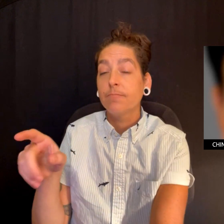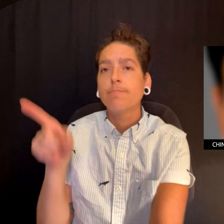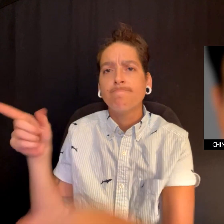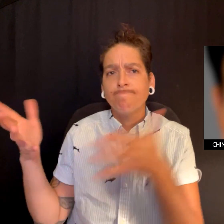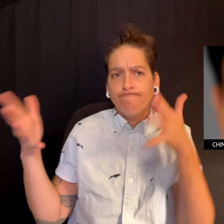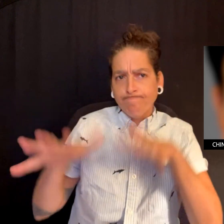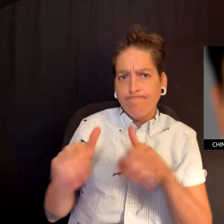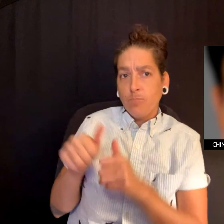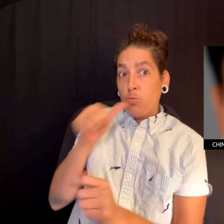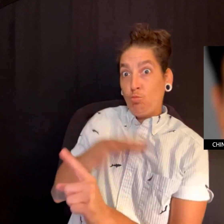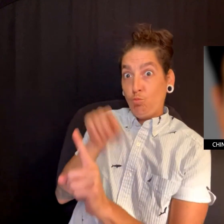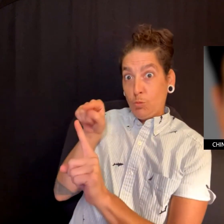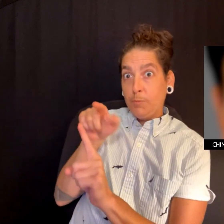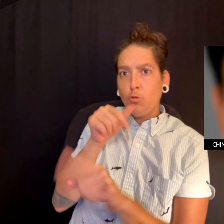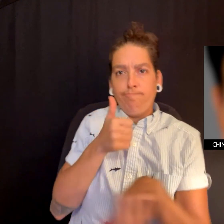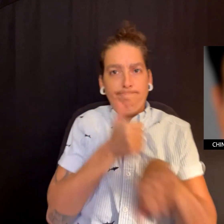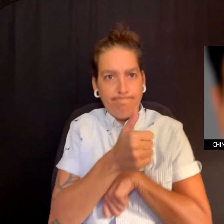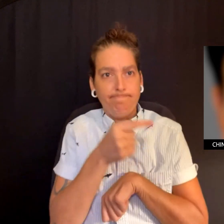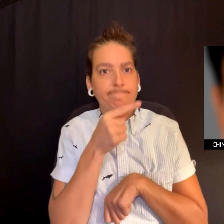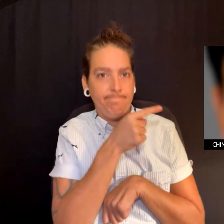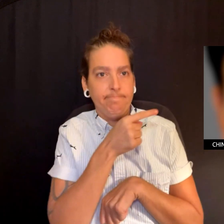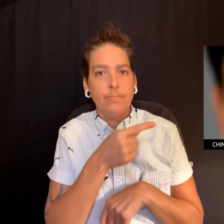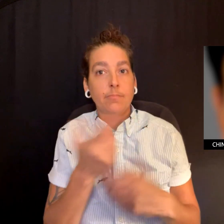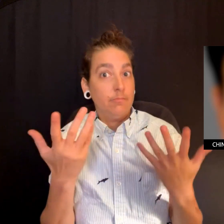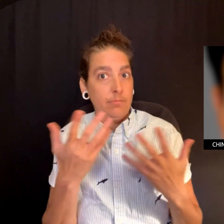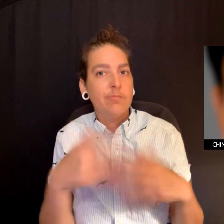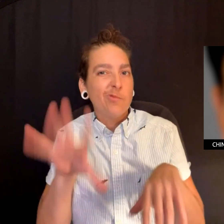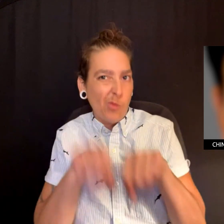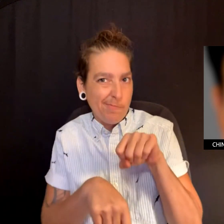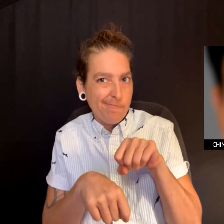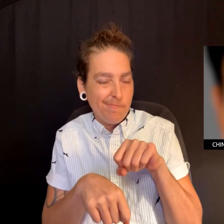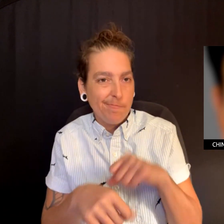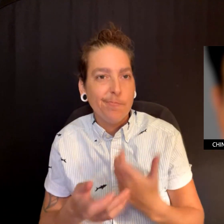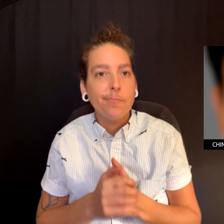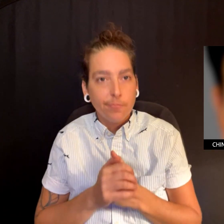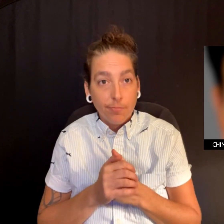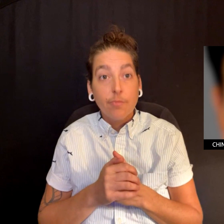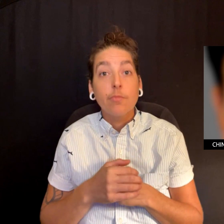Chinese billionaire Richard Lou has settled with a woman who accused him of rape.